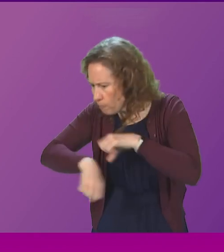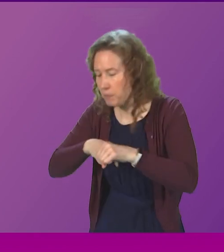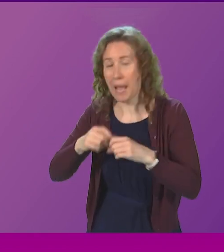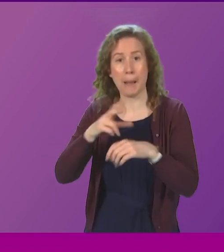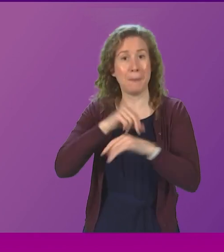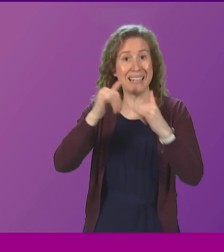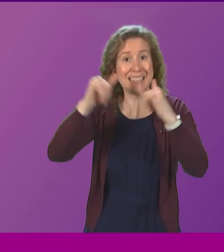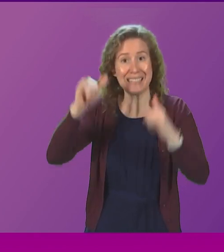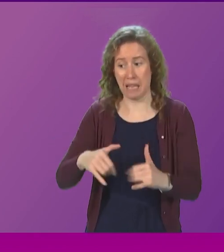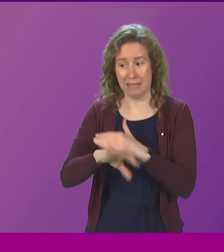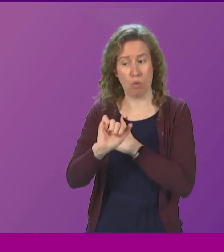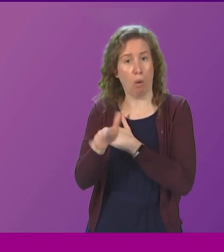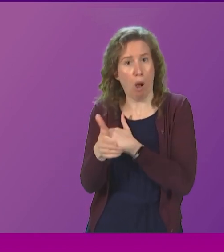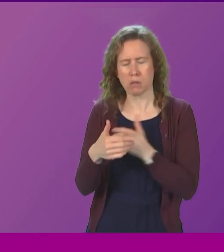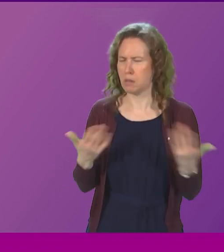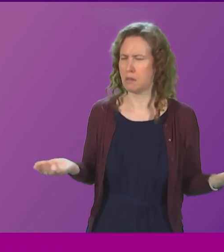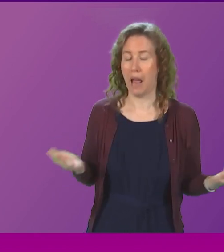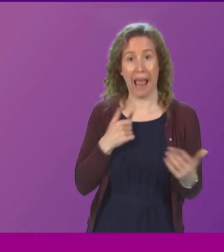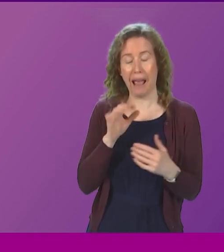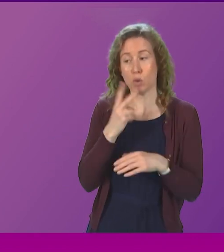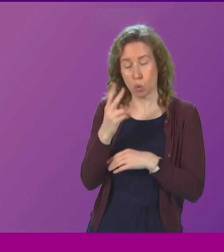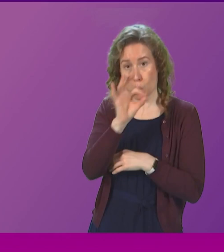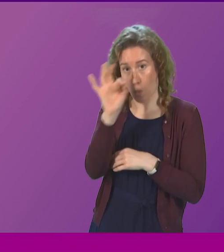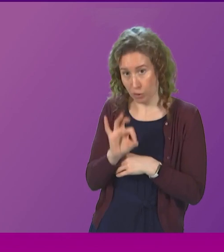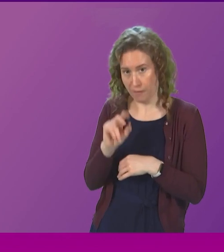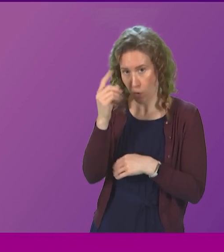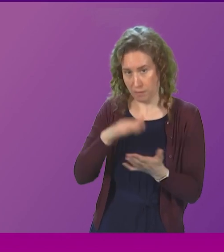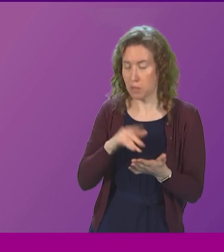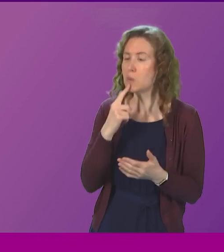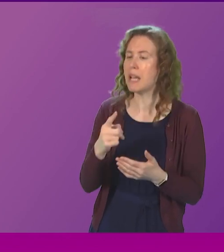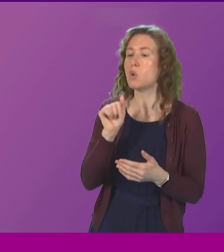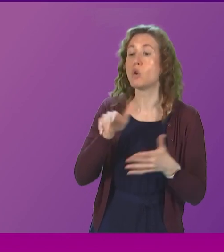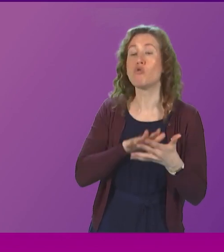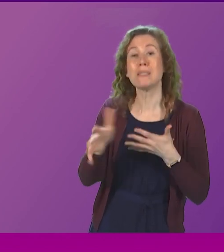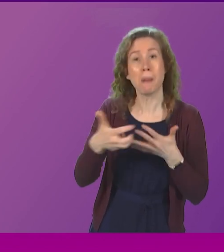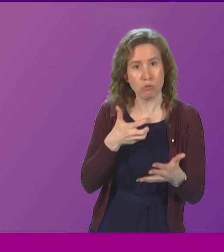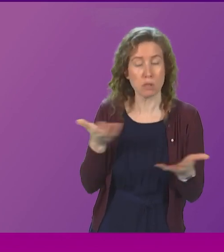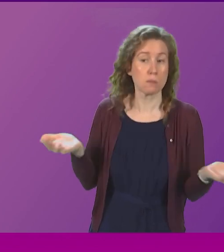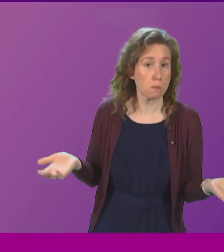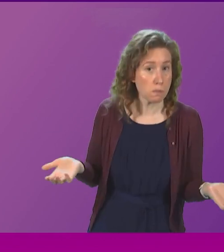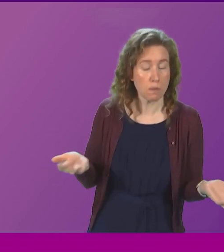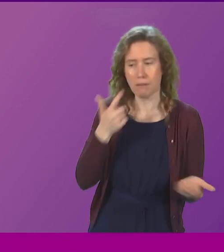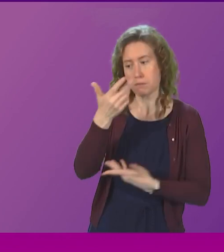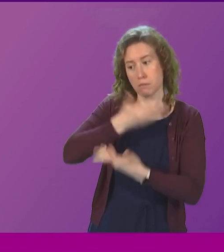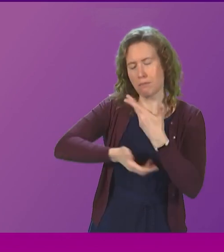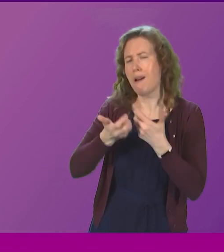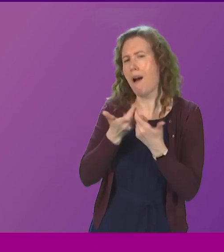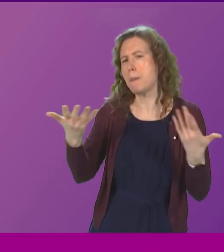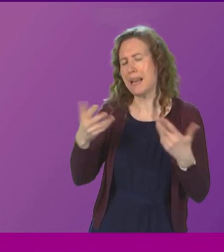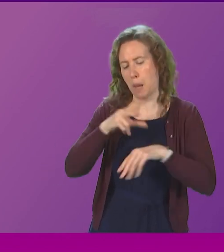I have two questions for the First Minister. First, he says that he is transparent, so will he tell us how many police investigations